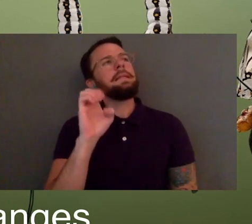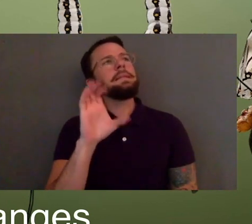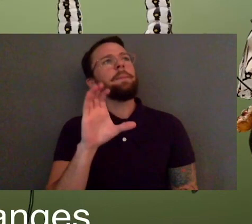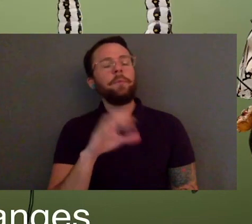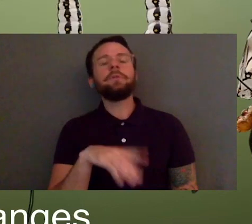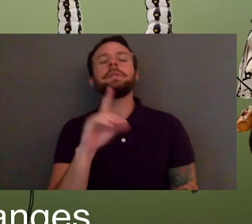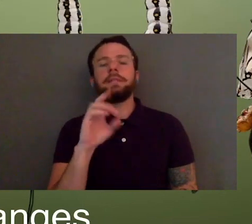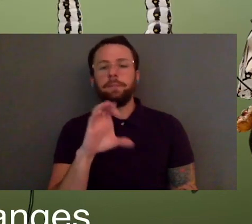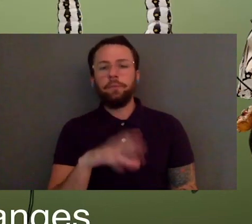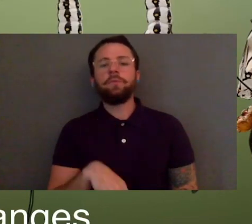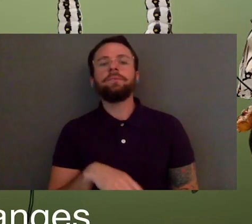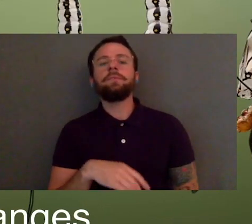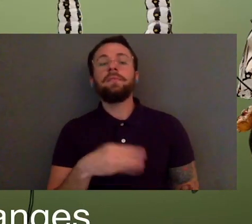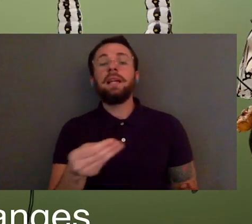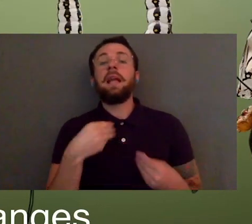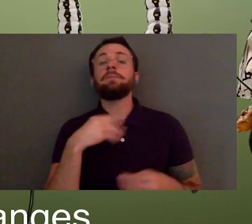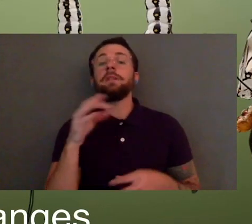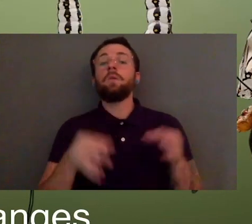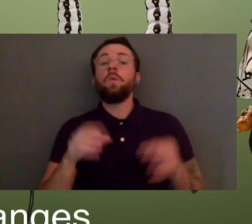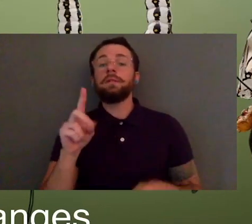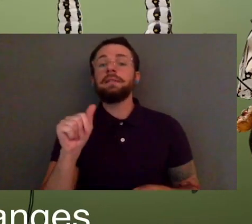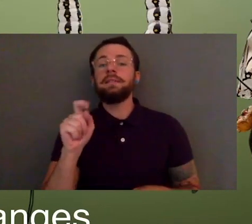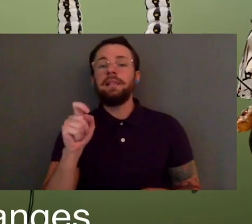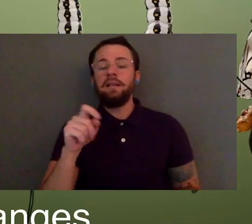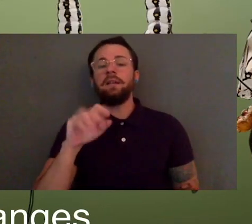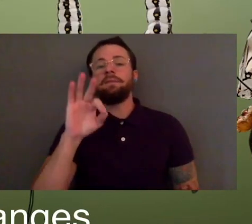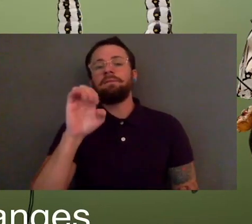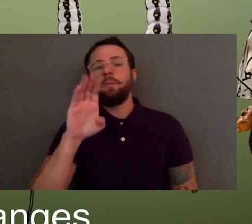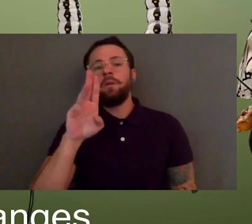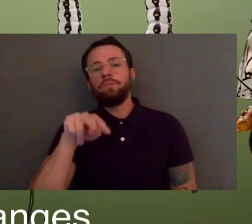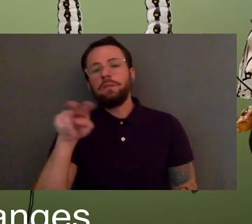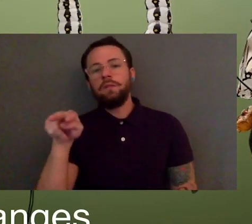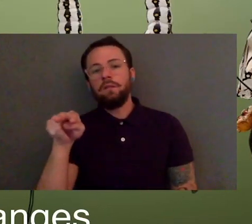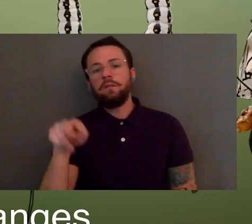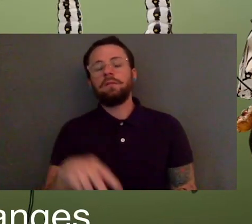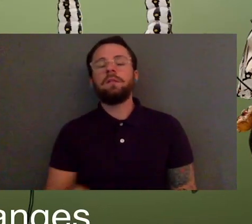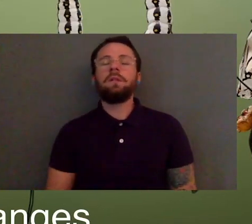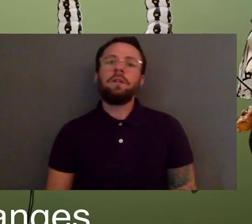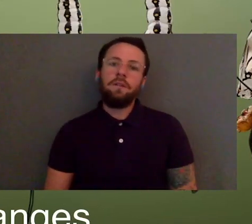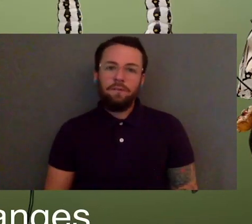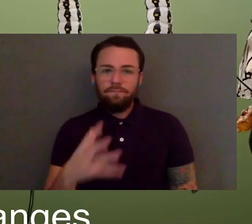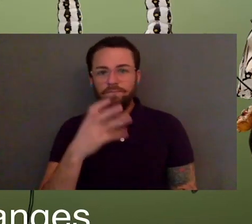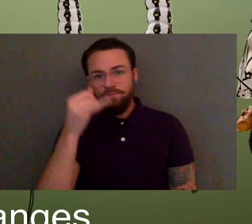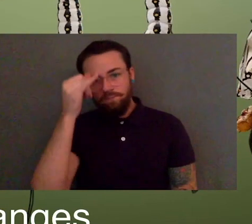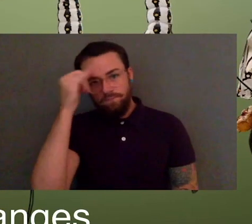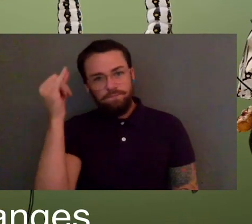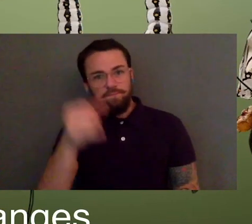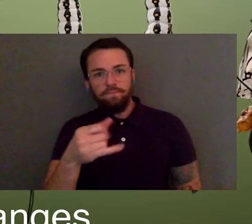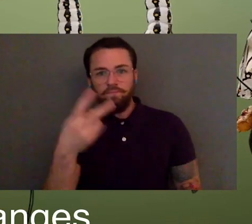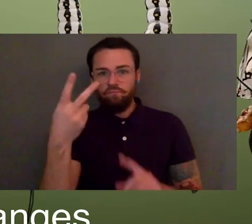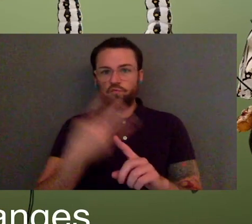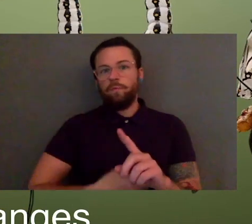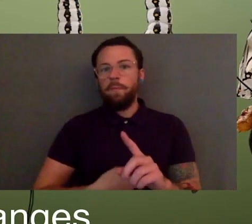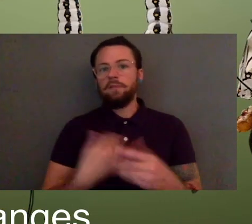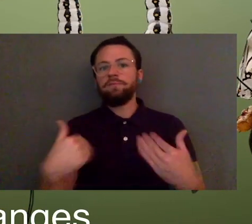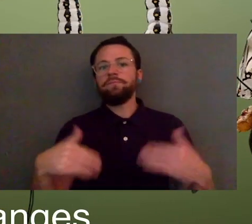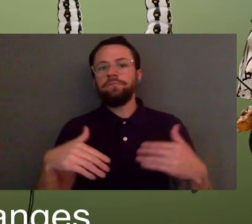I remember going in December, and they gave me a court date for February 22nd which felt